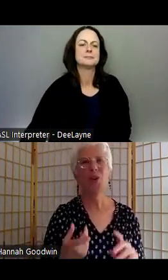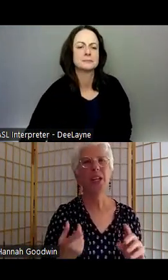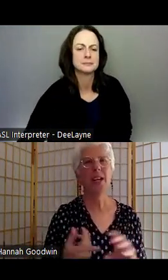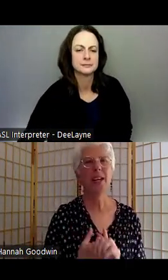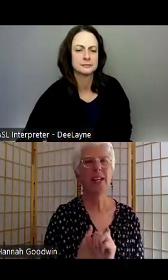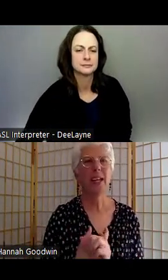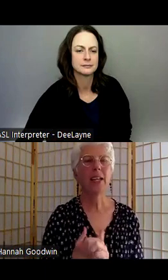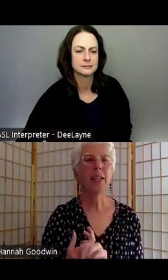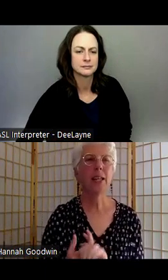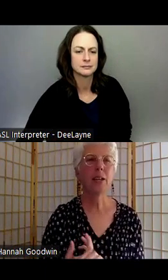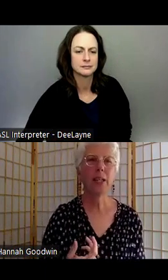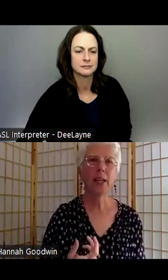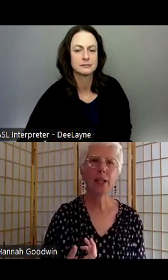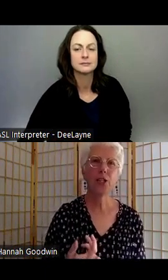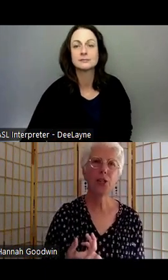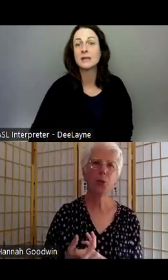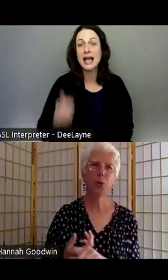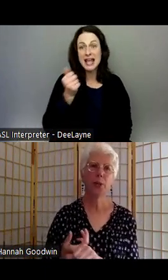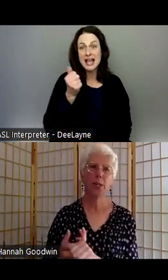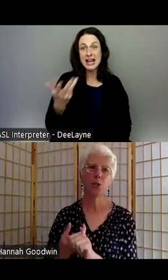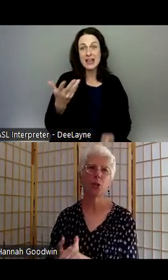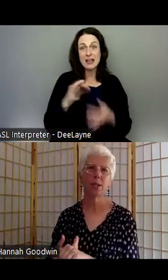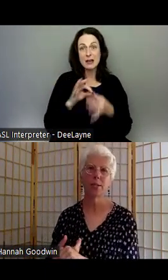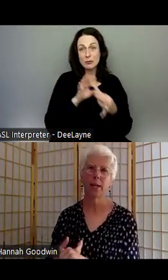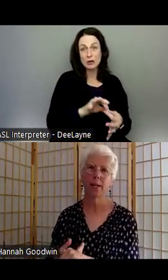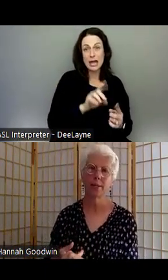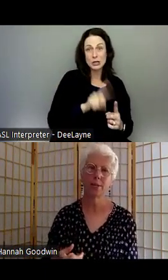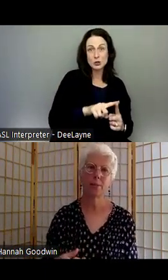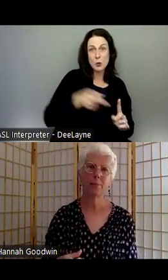So anything related to historic settings